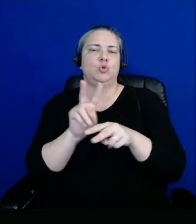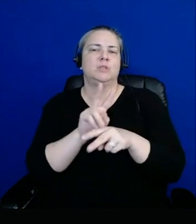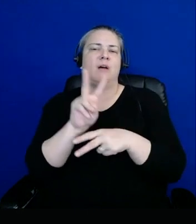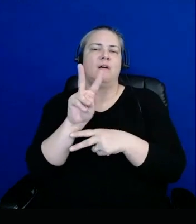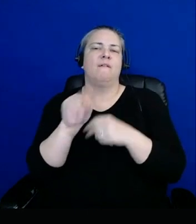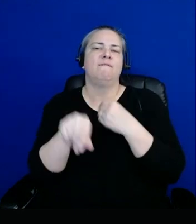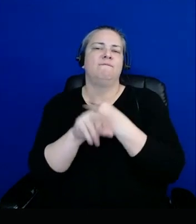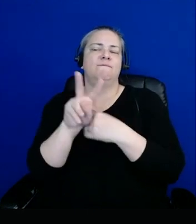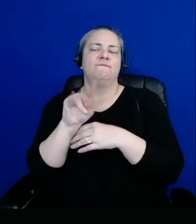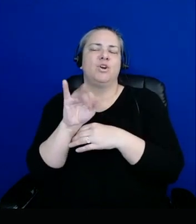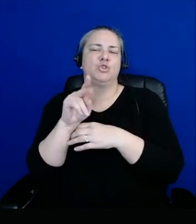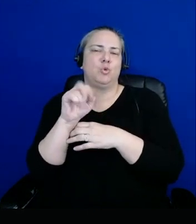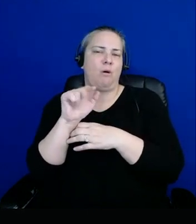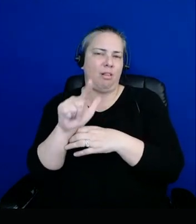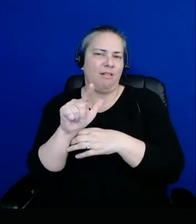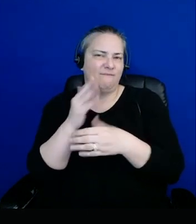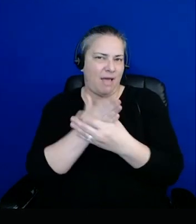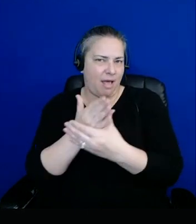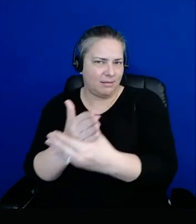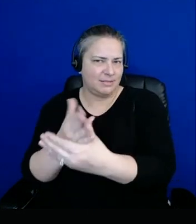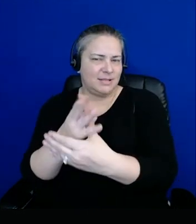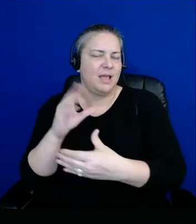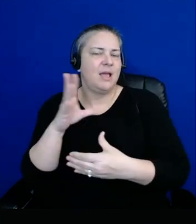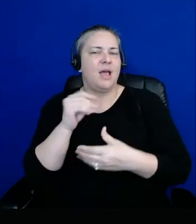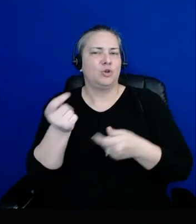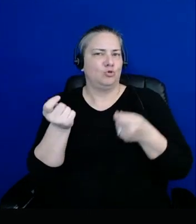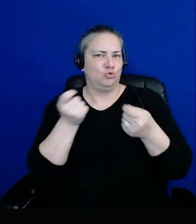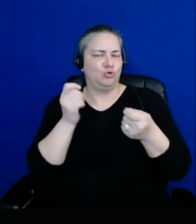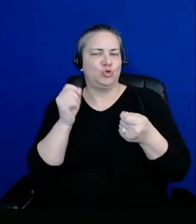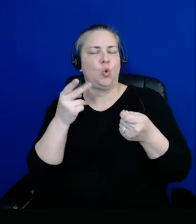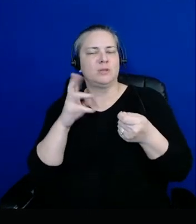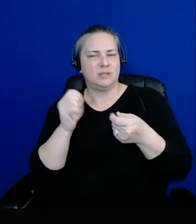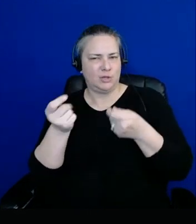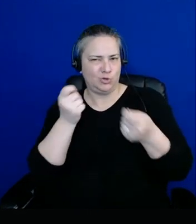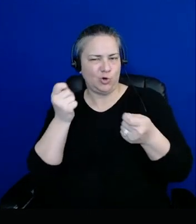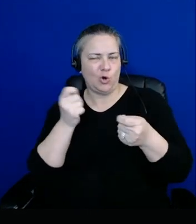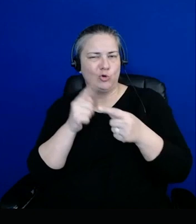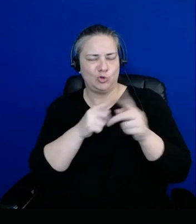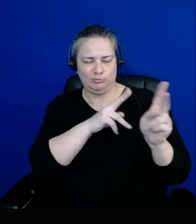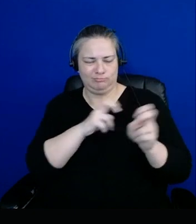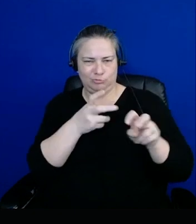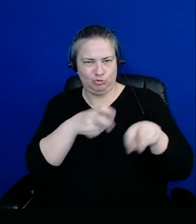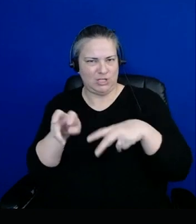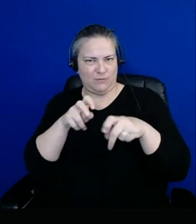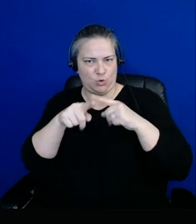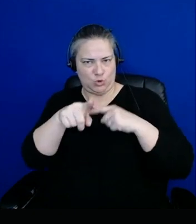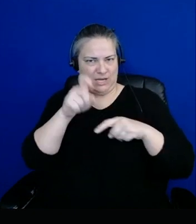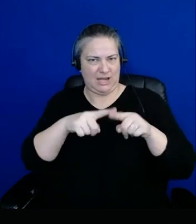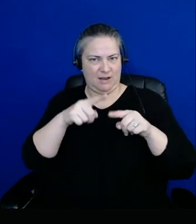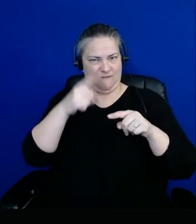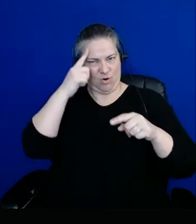including virtualized source control, as a way to optimize the actual raw storage transfers that you need on a day-to-day basis.